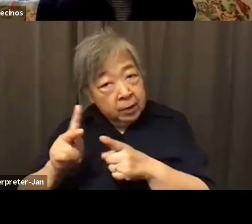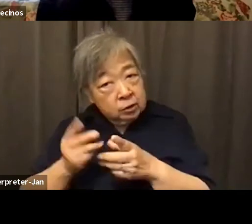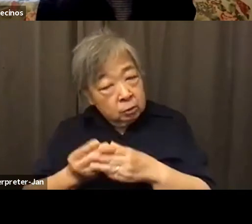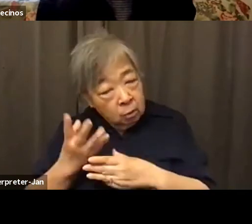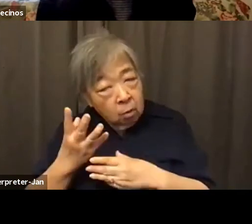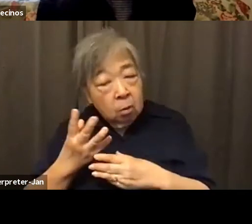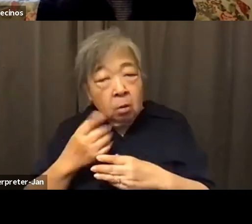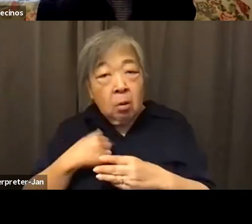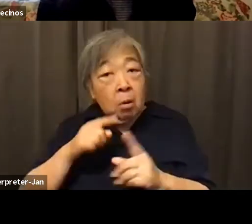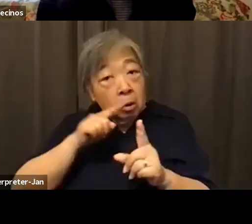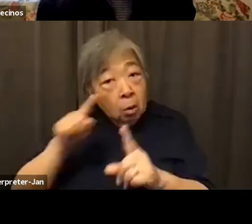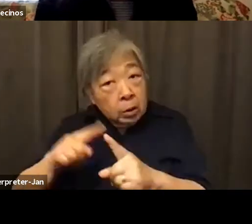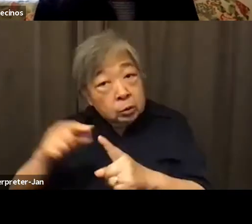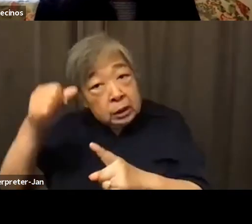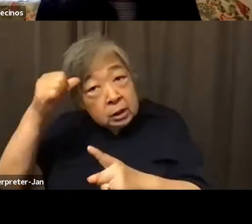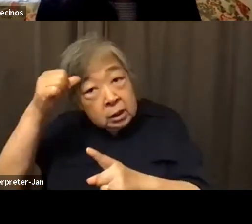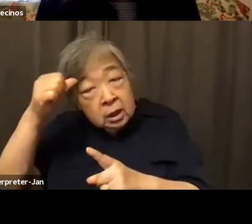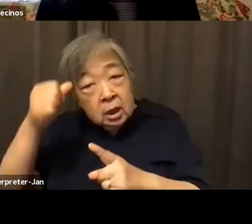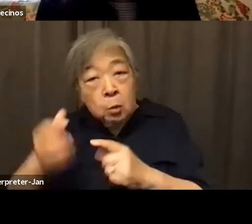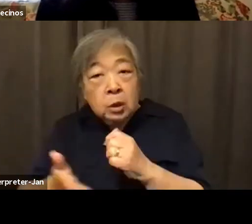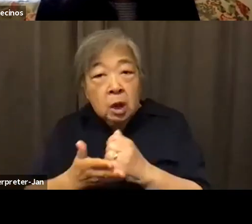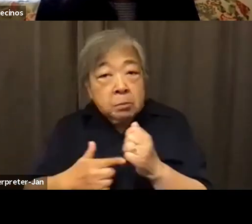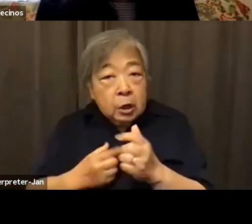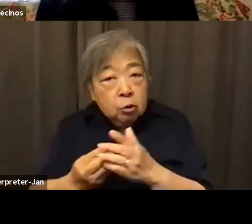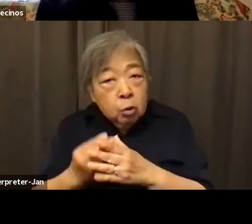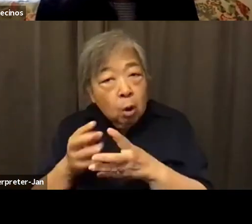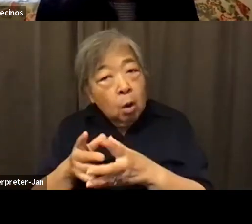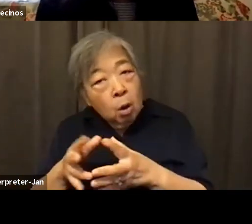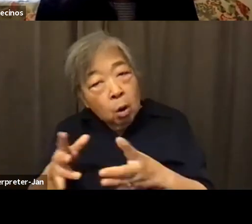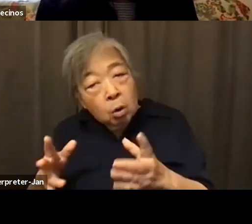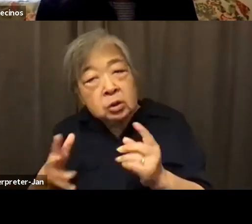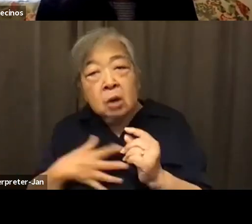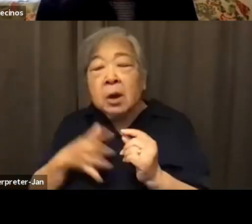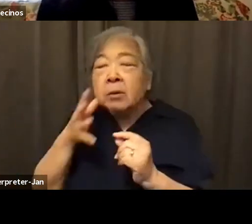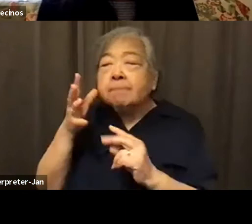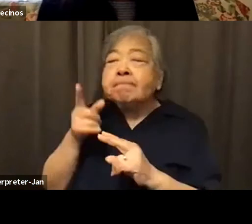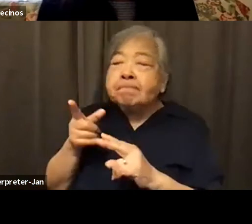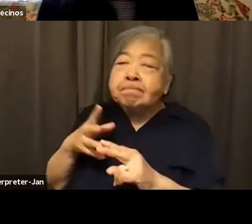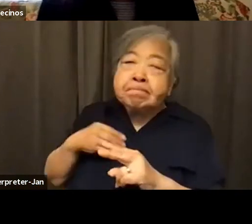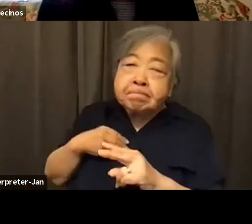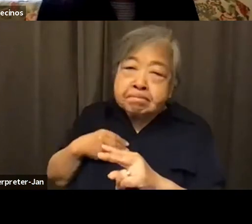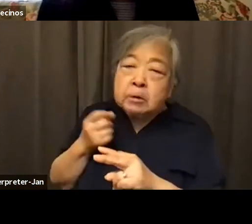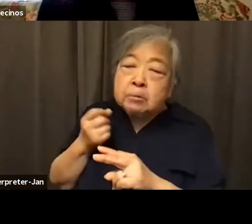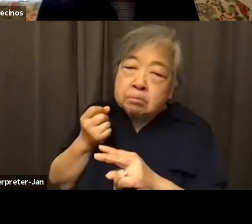that it would expand me and I think they understood how important it was for me to do this, and